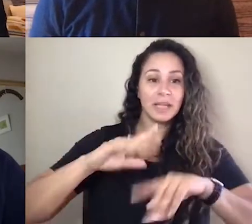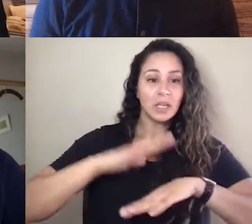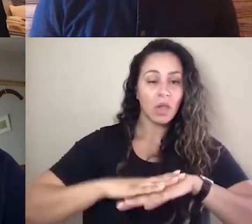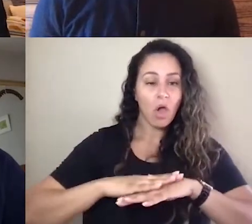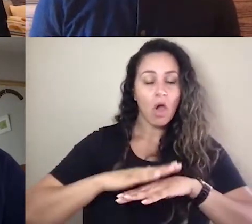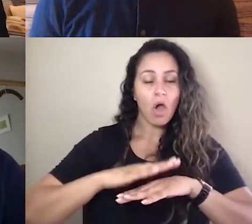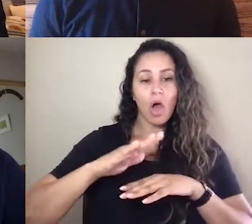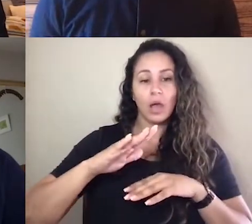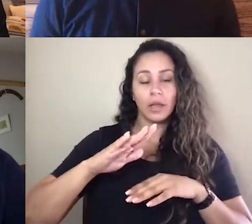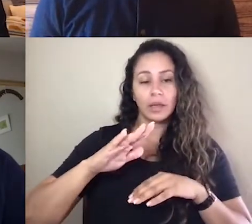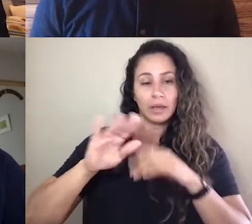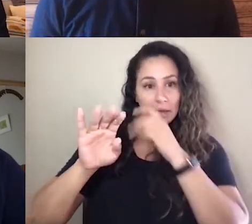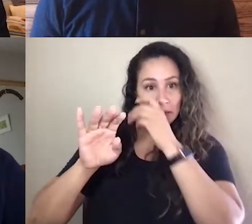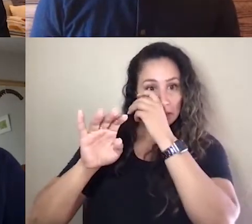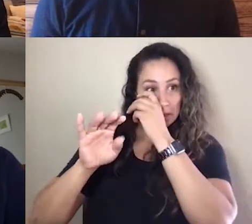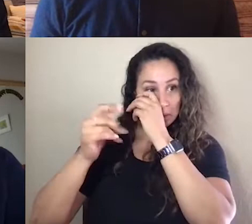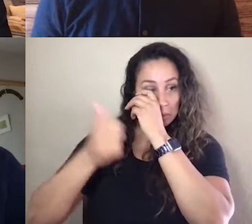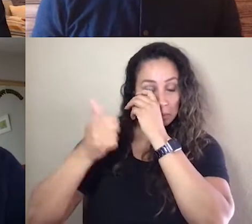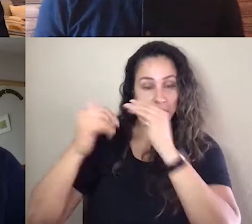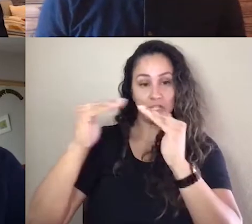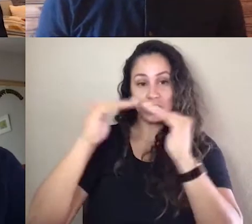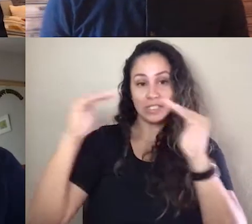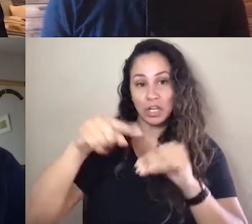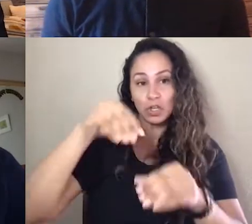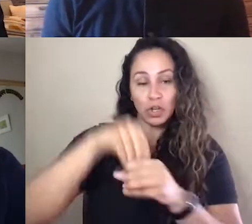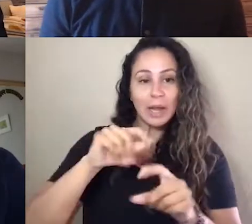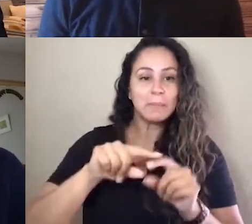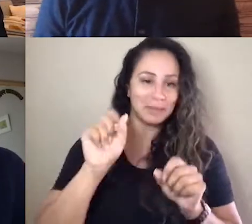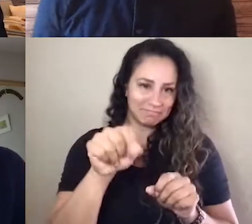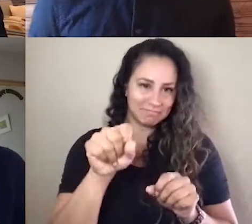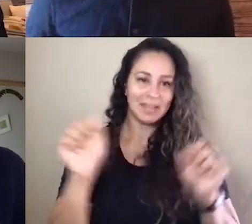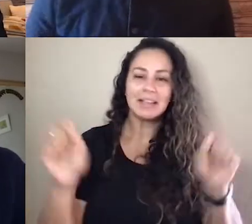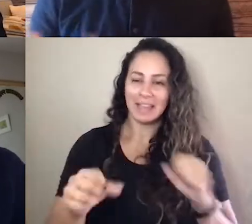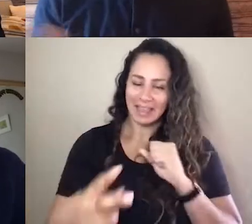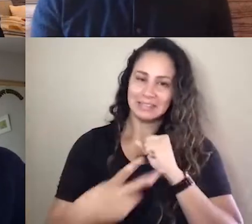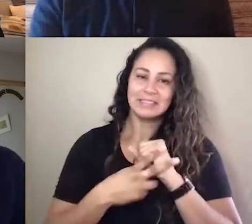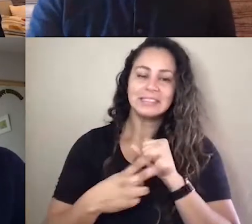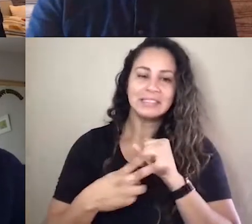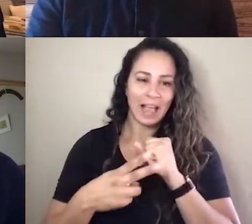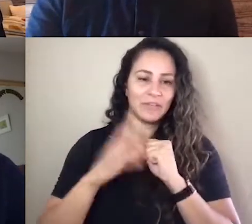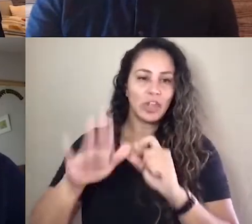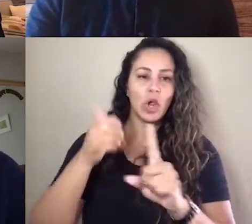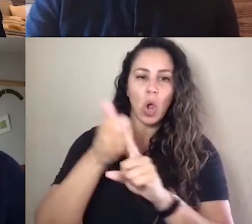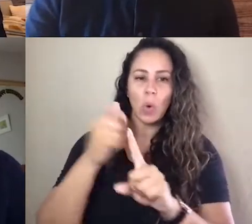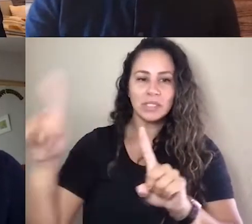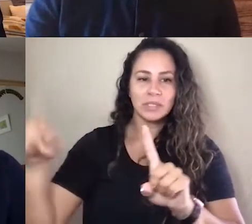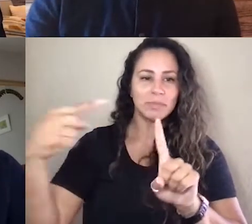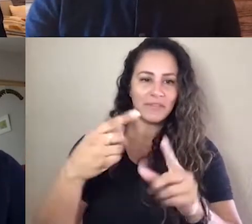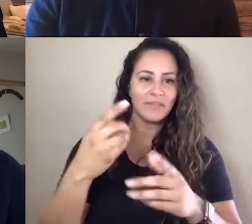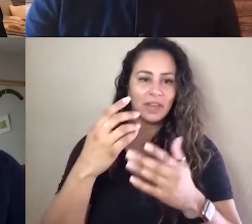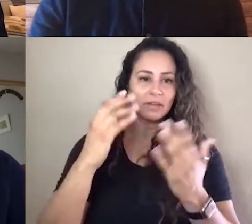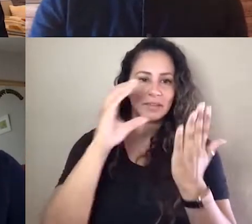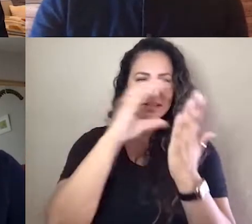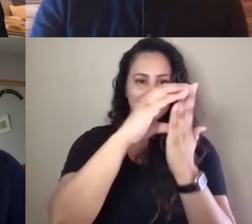BUT YES THEY CAN SAVE AS THEIR OWN SPECIFIC SECTIONS.